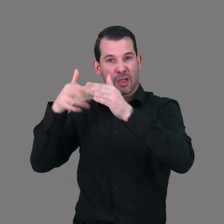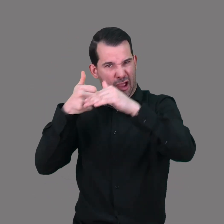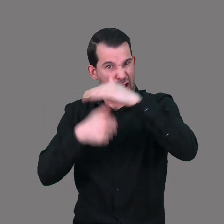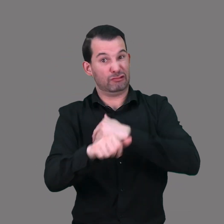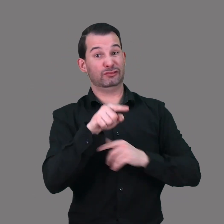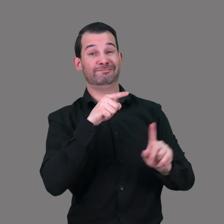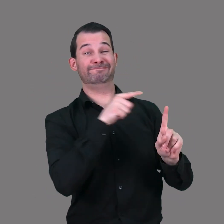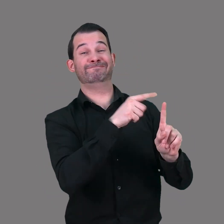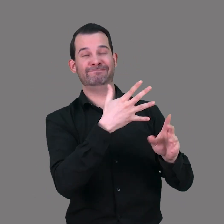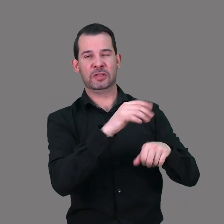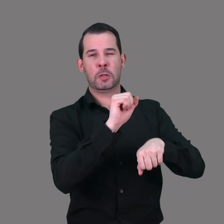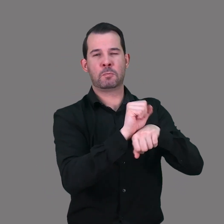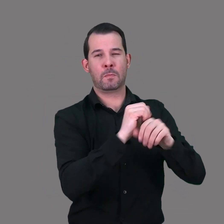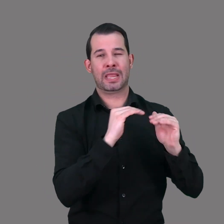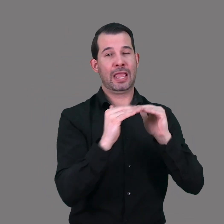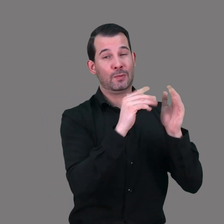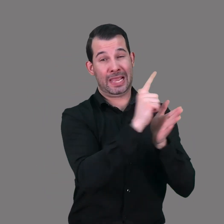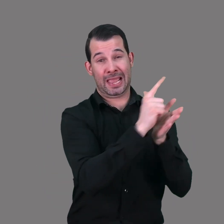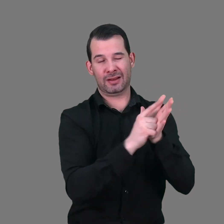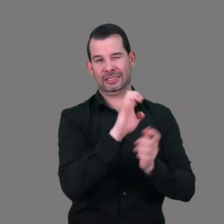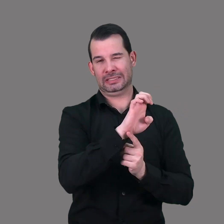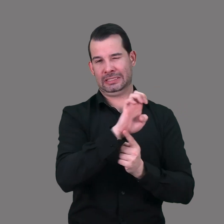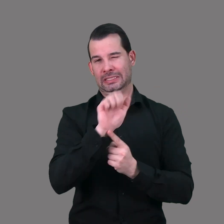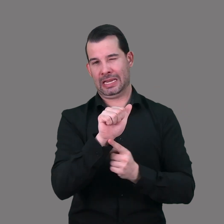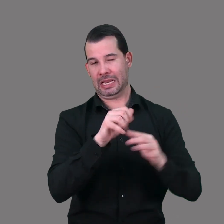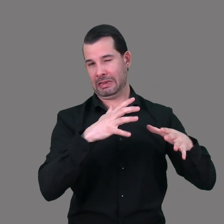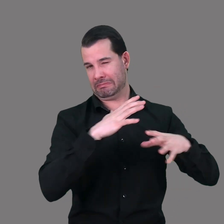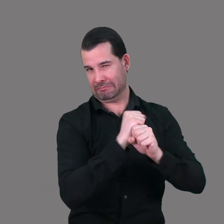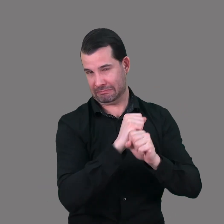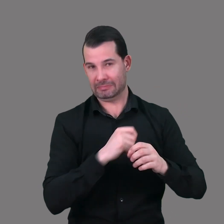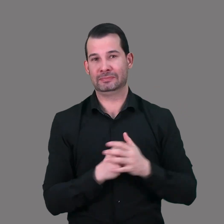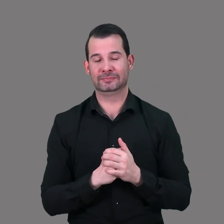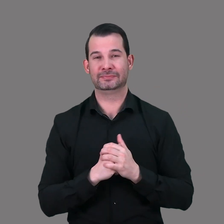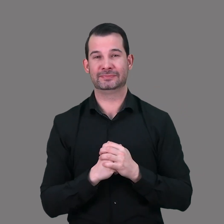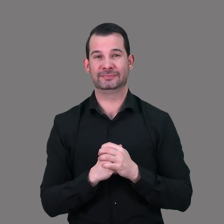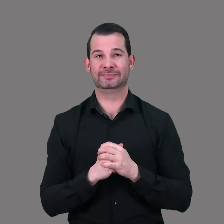under the Employment Equity Act (EEA).